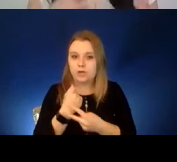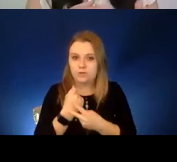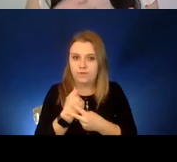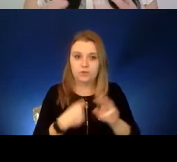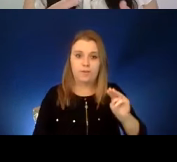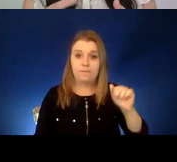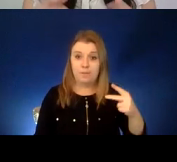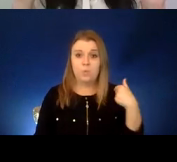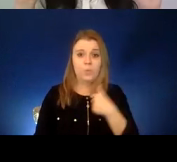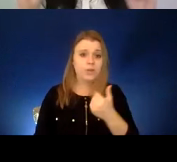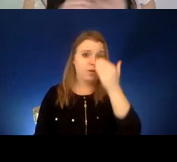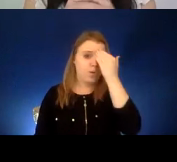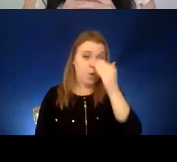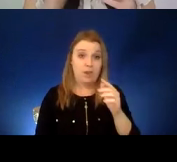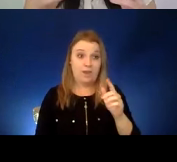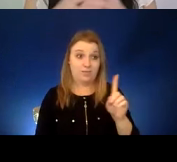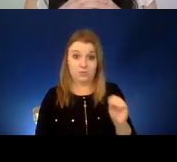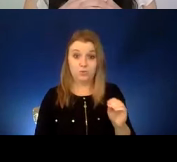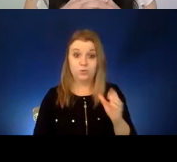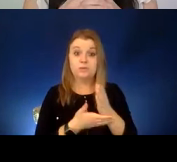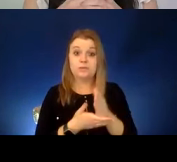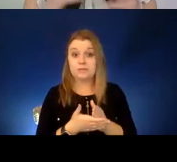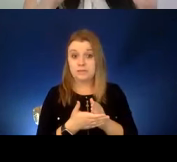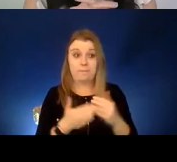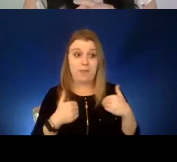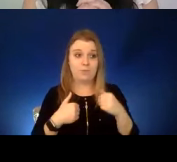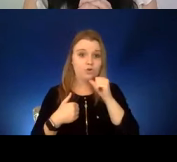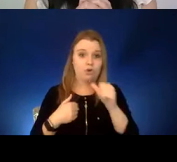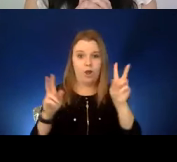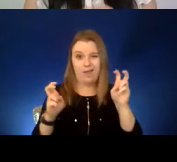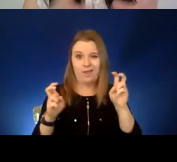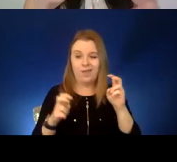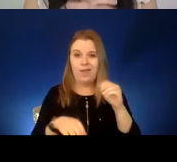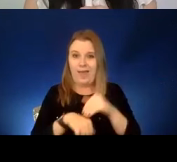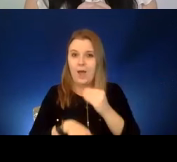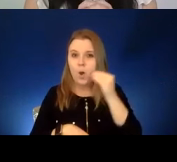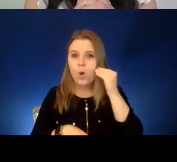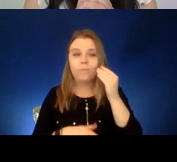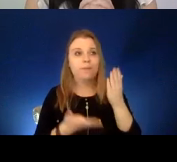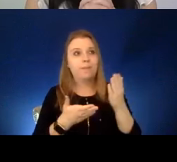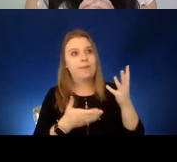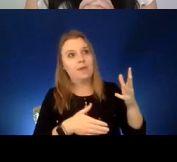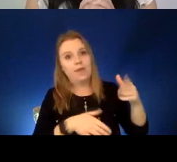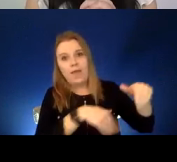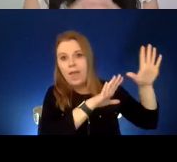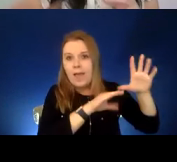certain animals aren't at home. They're inside or they're away for the winter or they're at the vet or something like that.